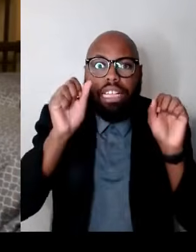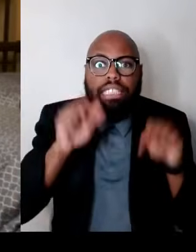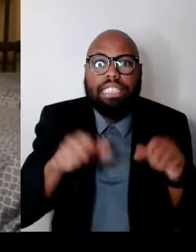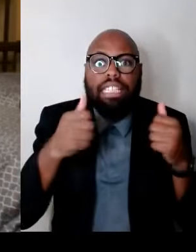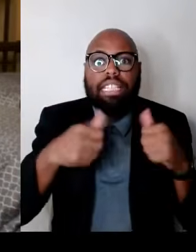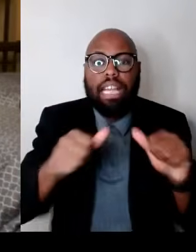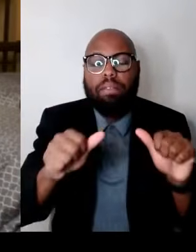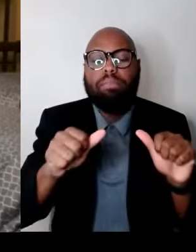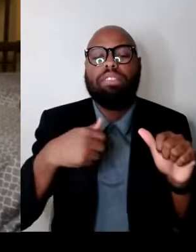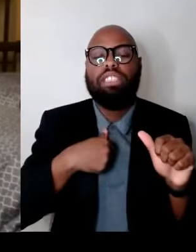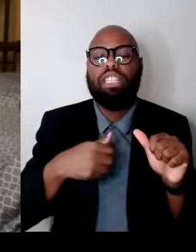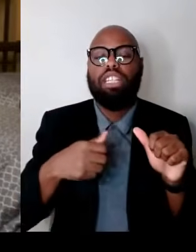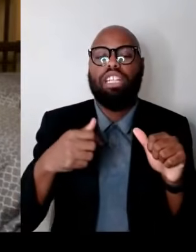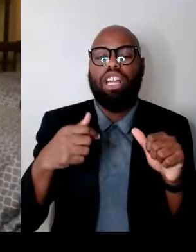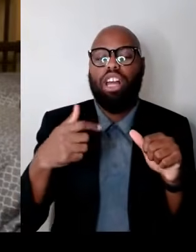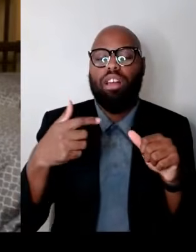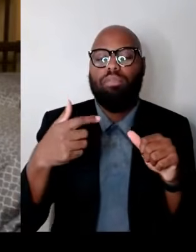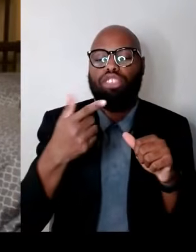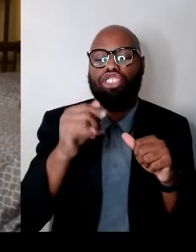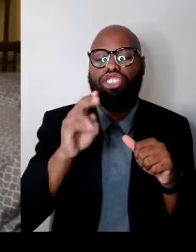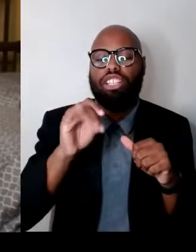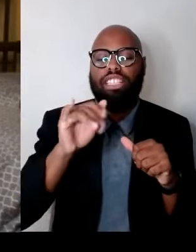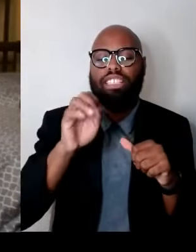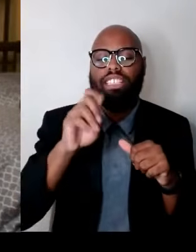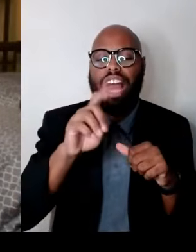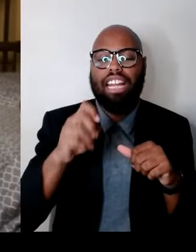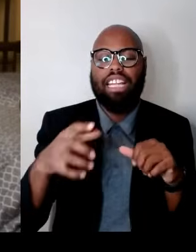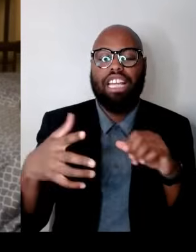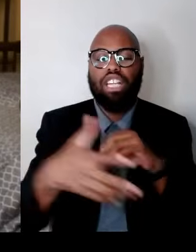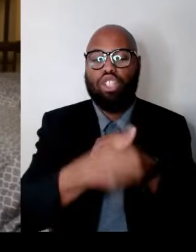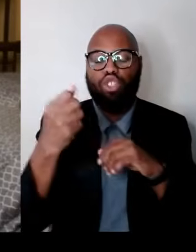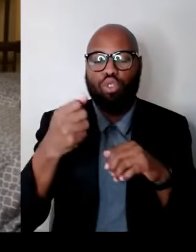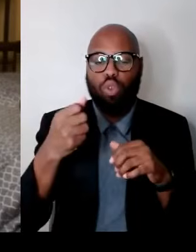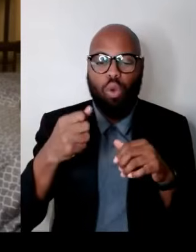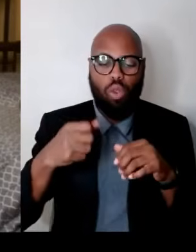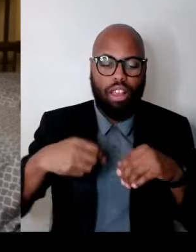and then forced removal, enslavement of people from Africa.